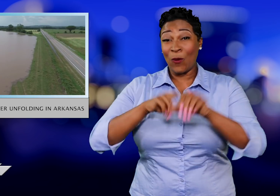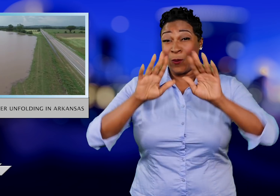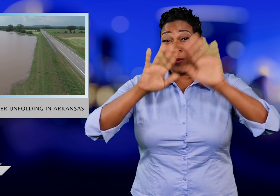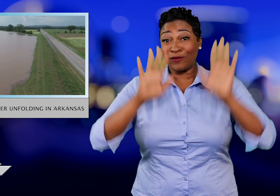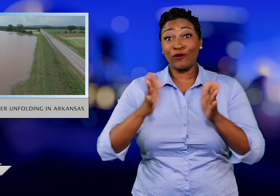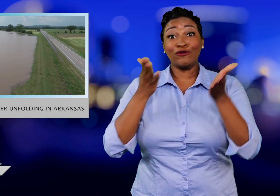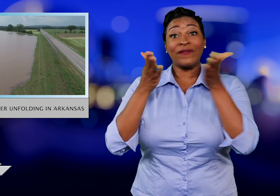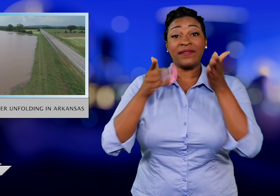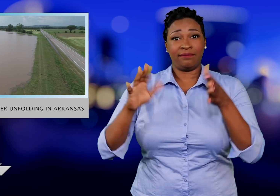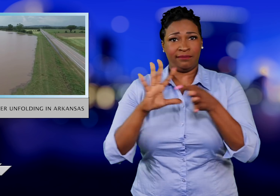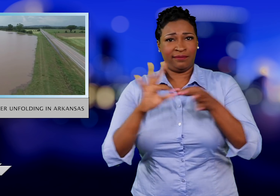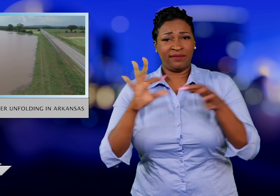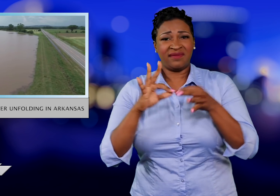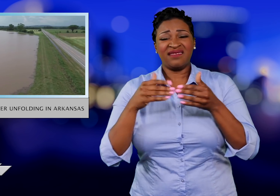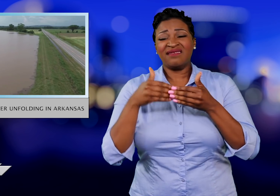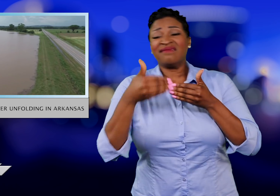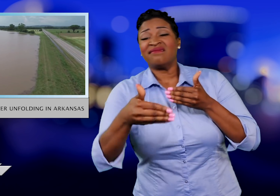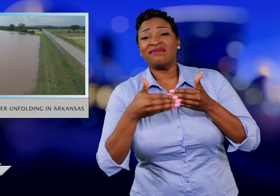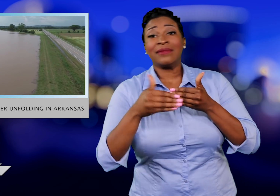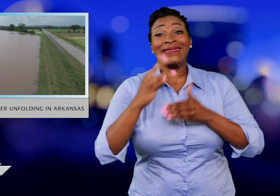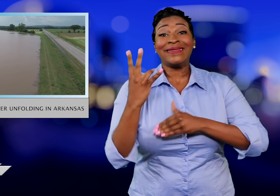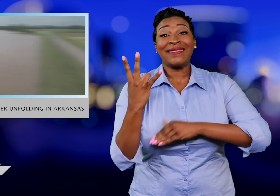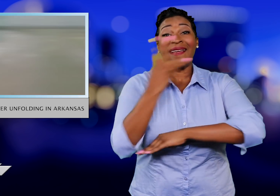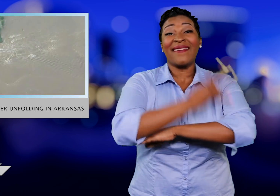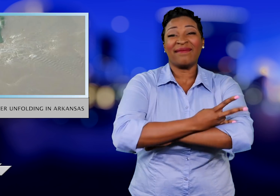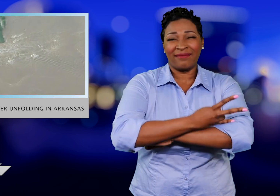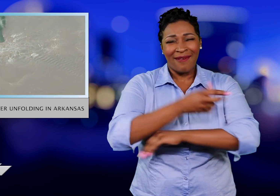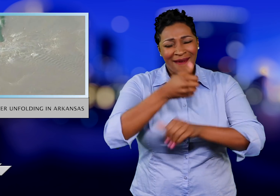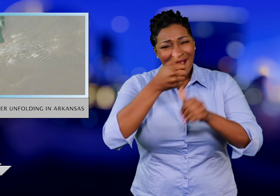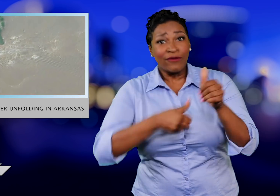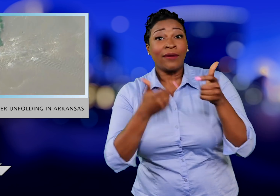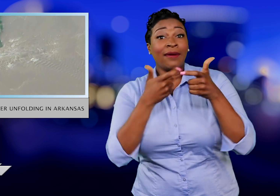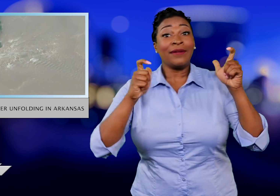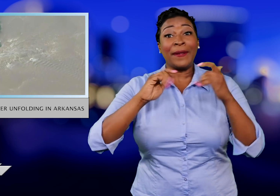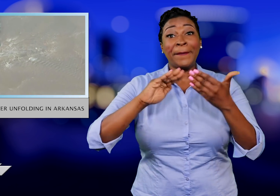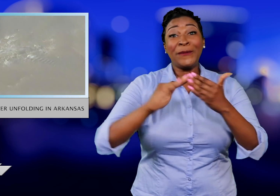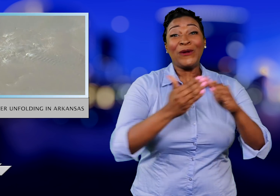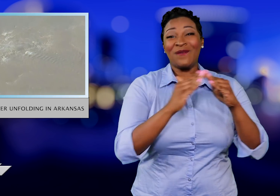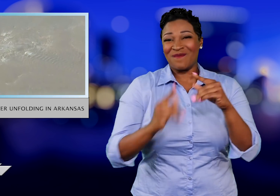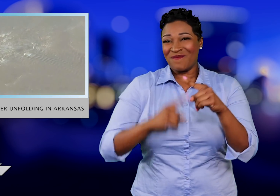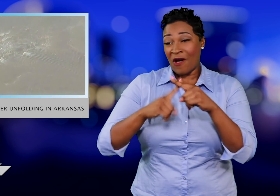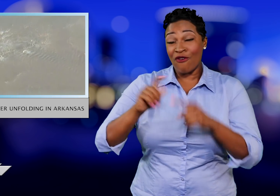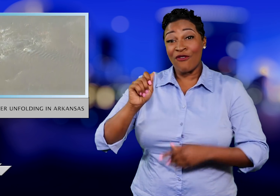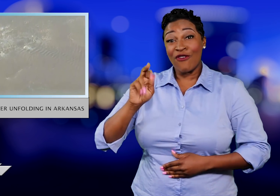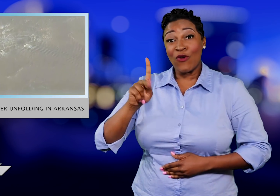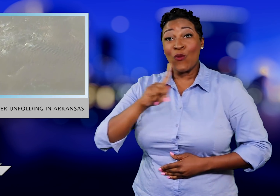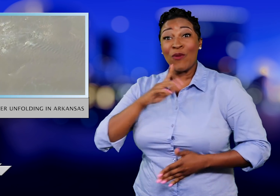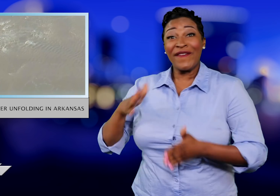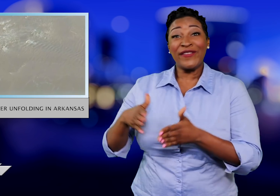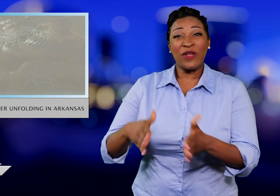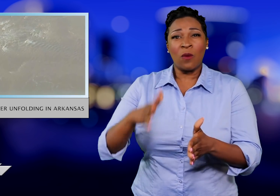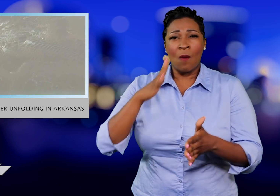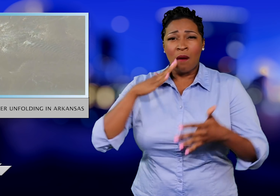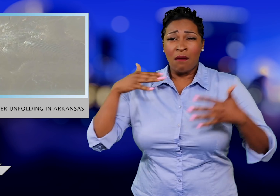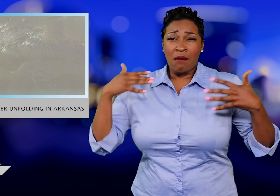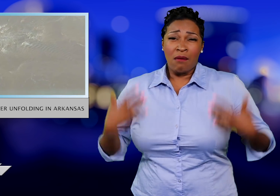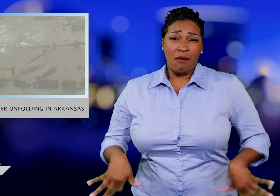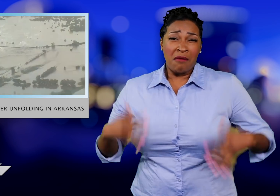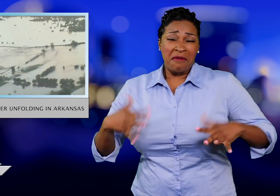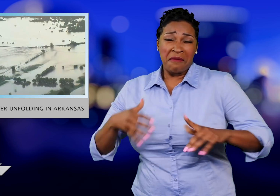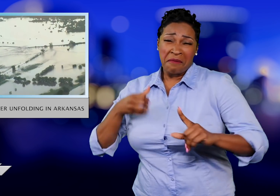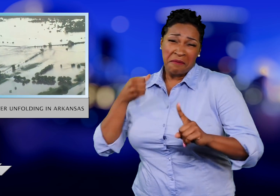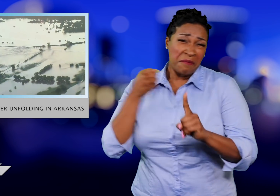The National Weather Service said that every large community along the Arkansas River is